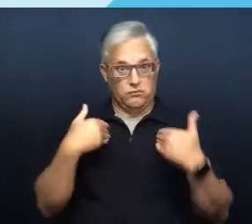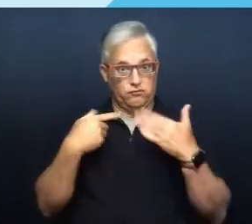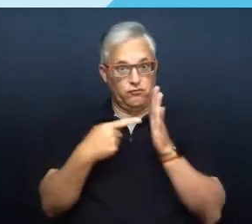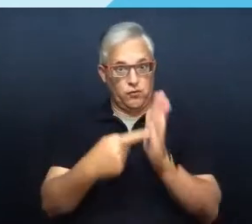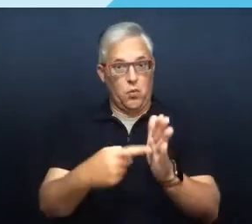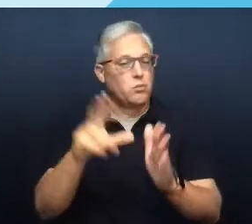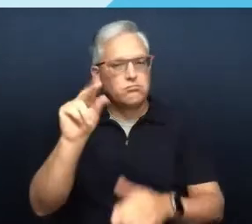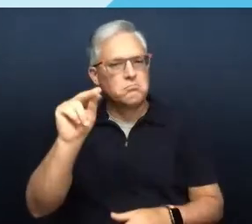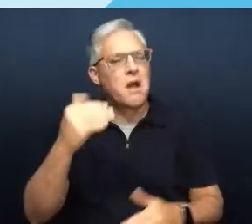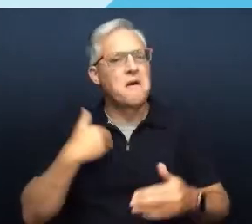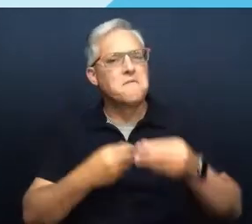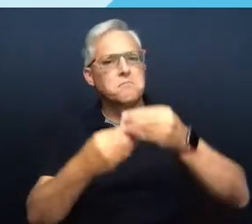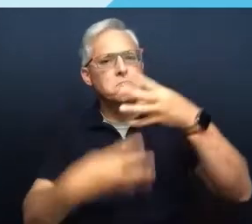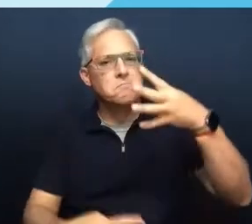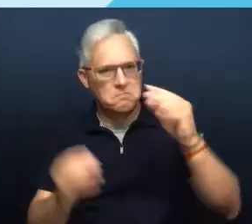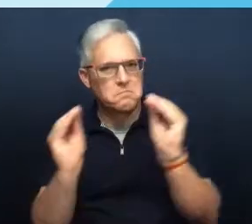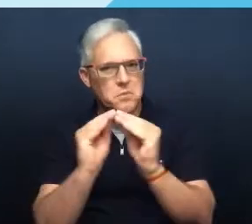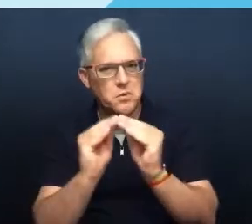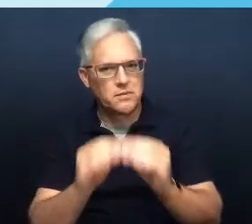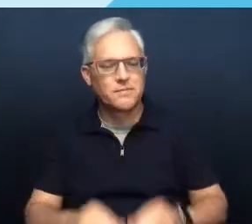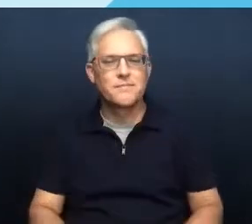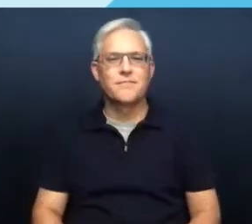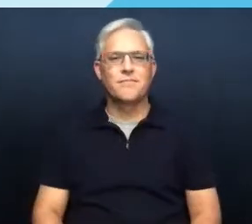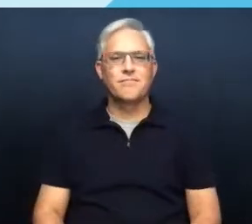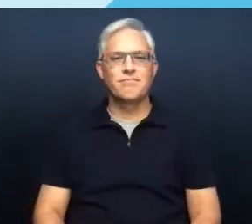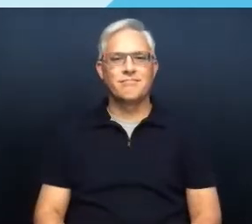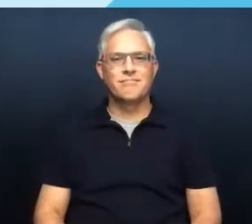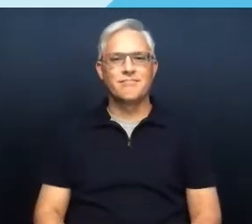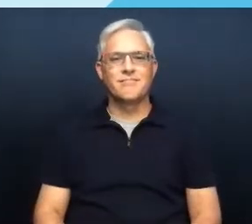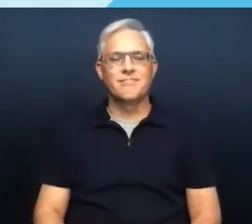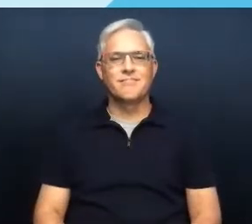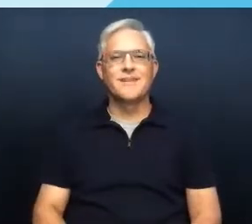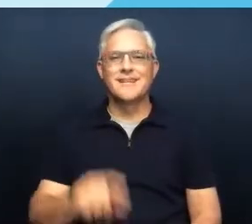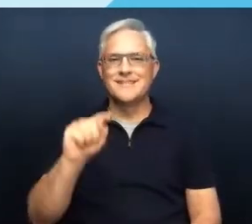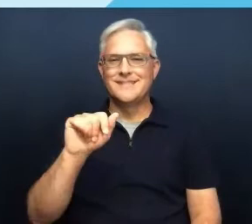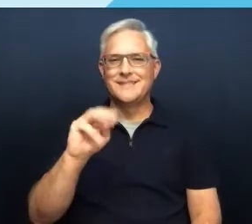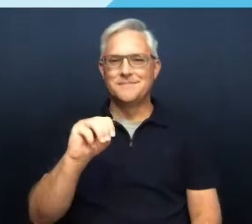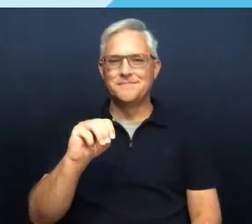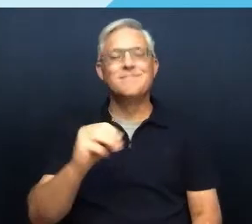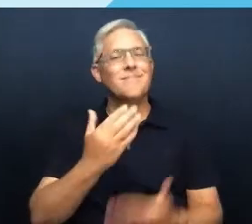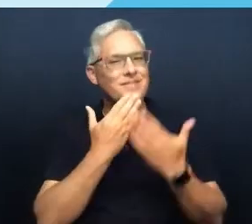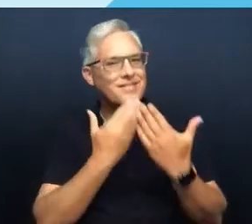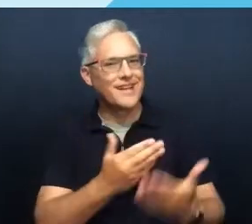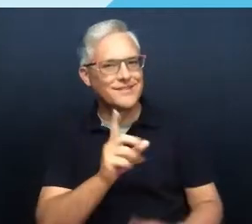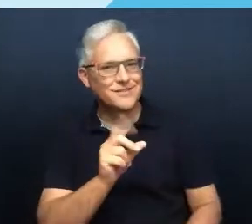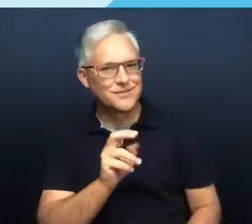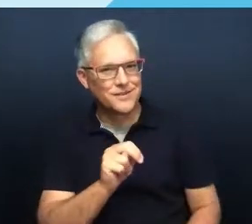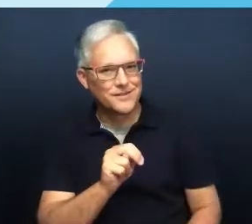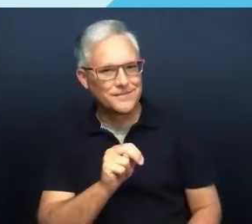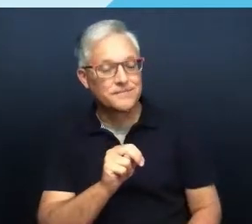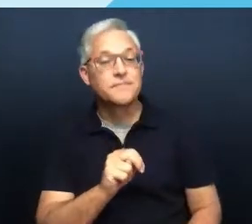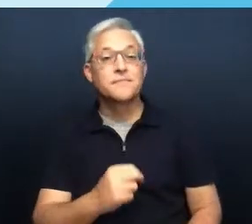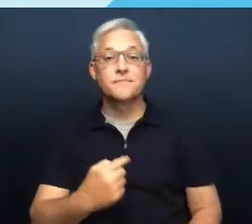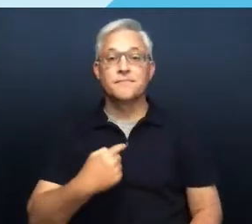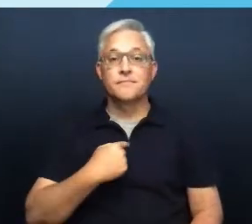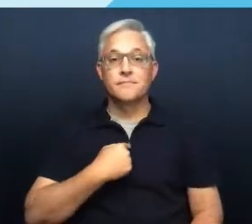Thanks Don. I'll start my portion of the demonstration by showing